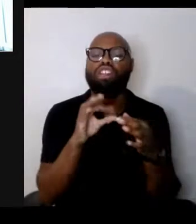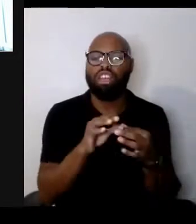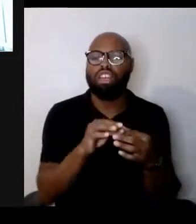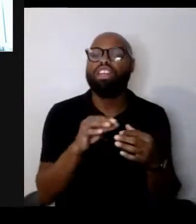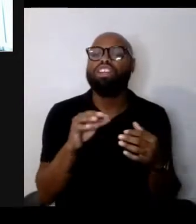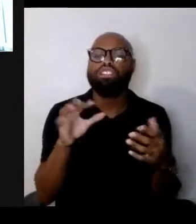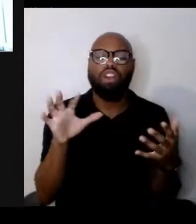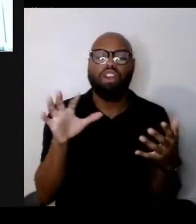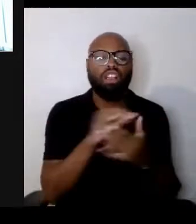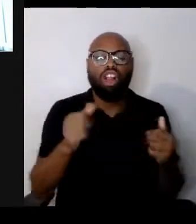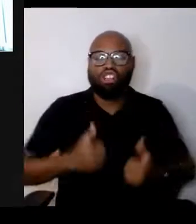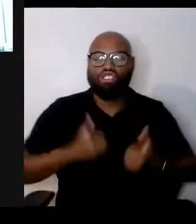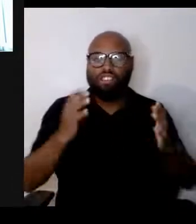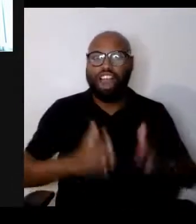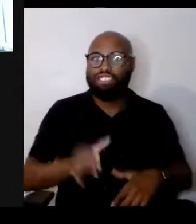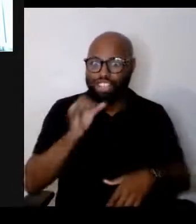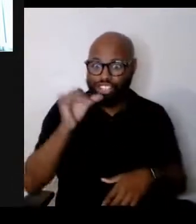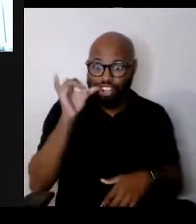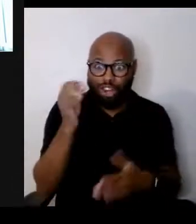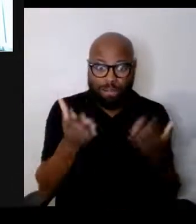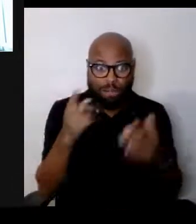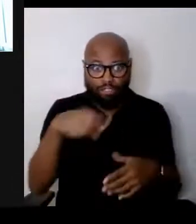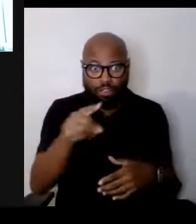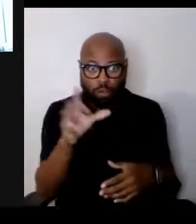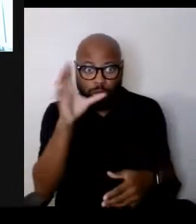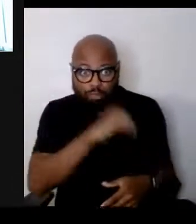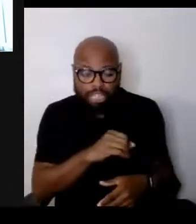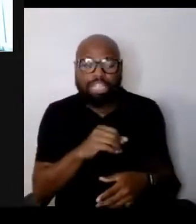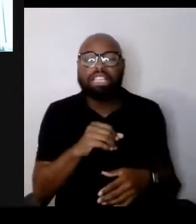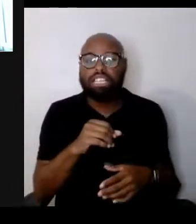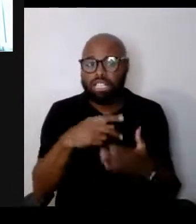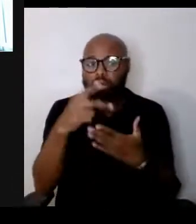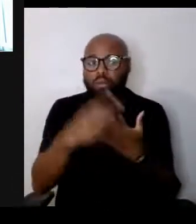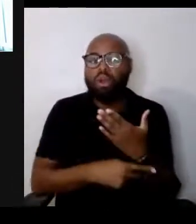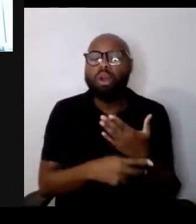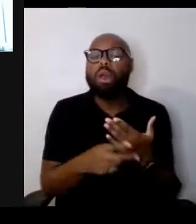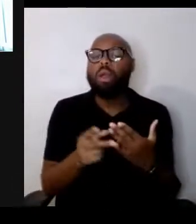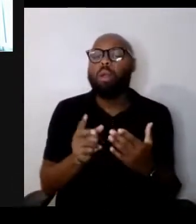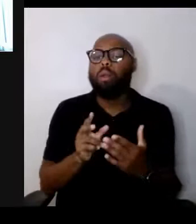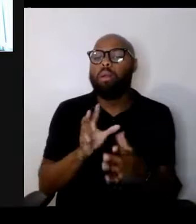for those of you who may have missed it and as part of the conversation of Ken Burns'